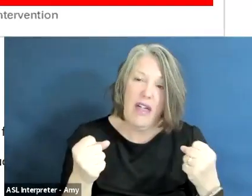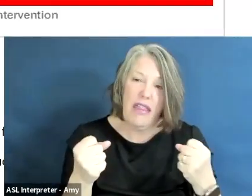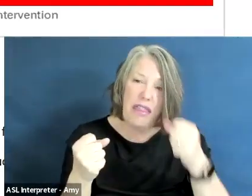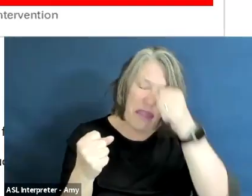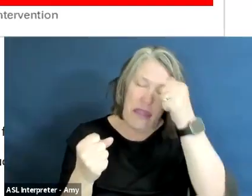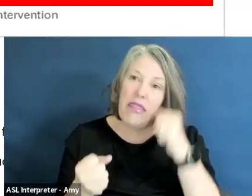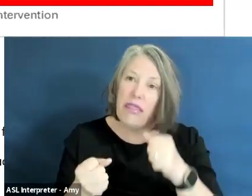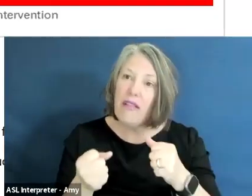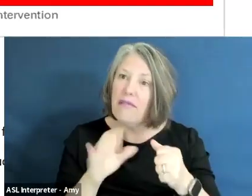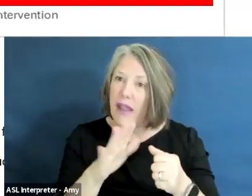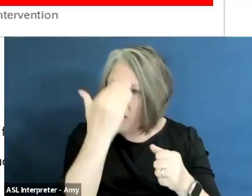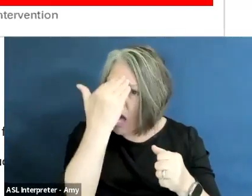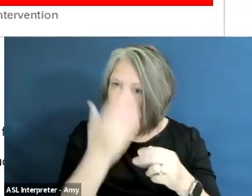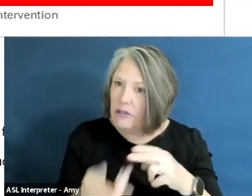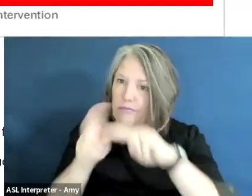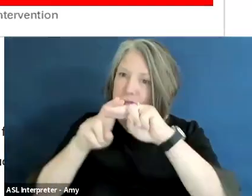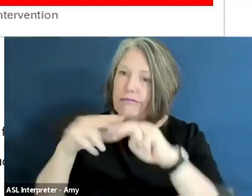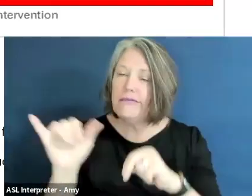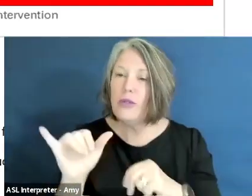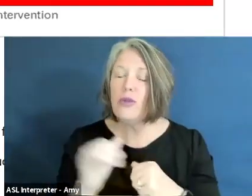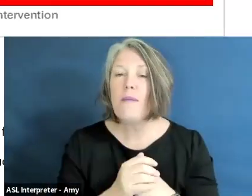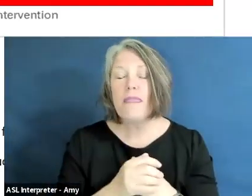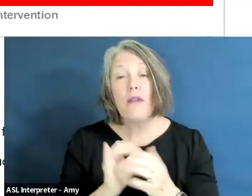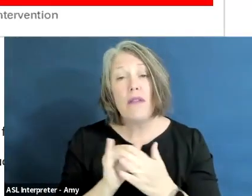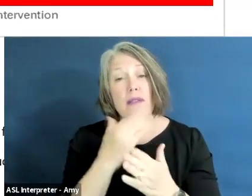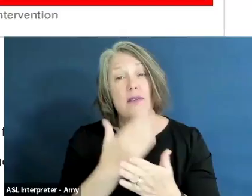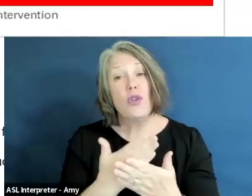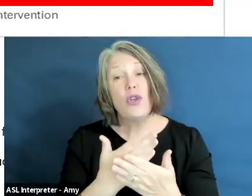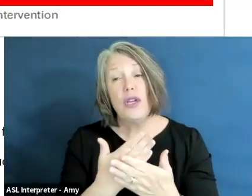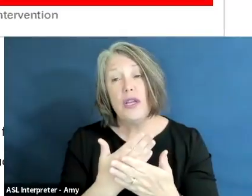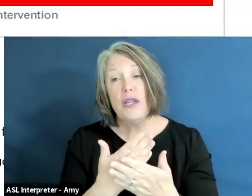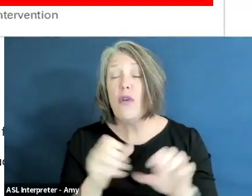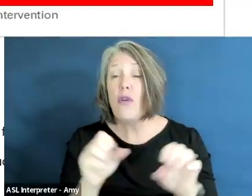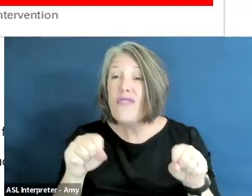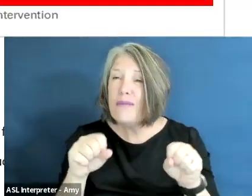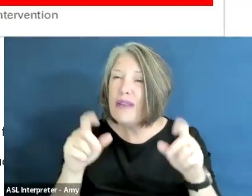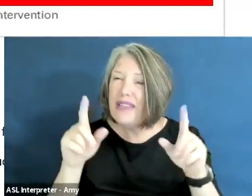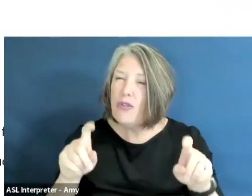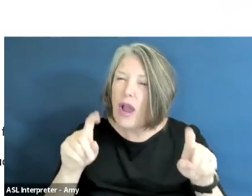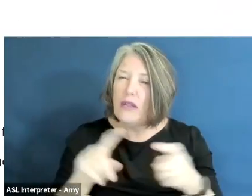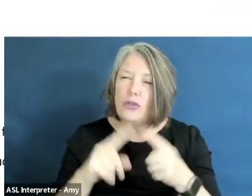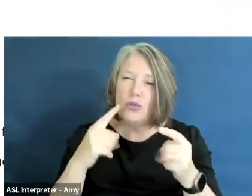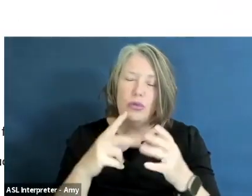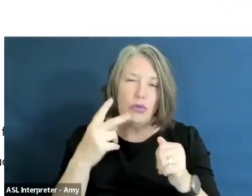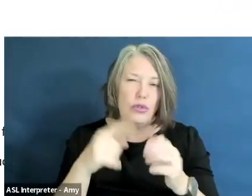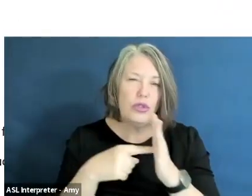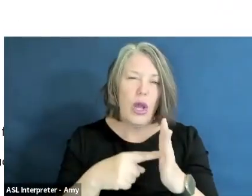So this was a good feasibility trial to show things. Finally, our next step in